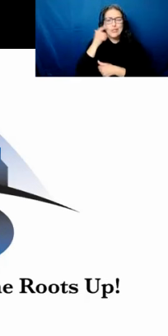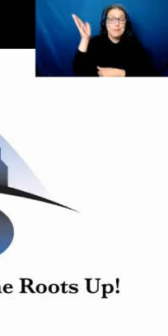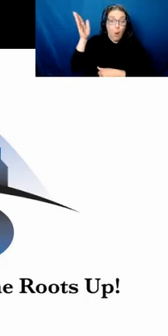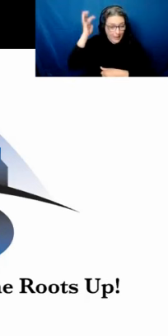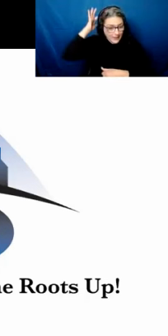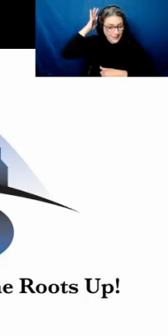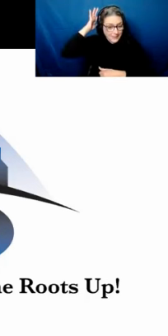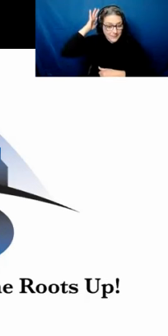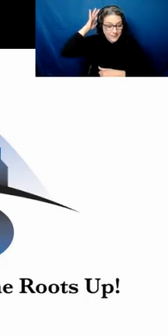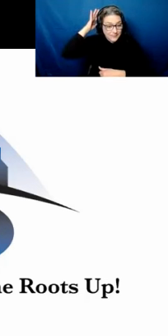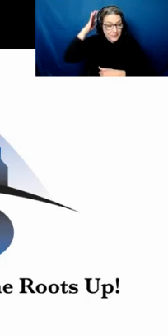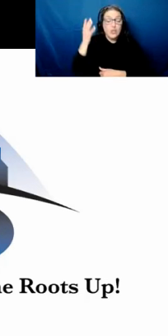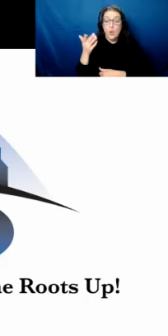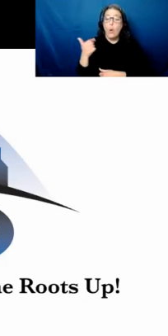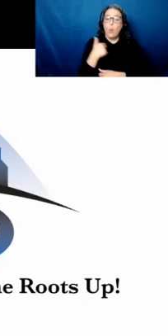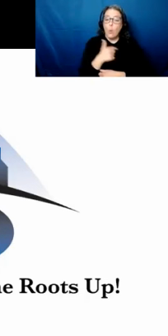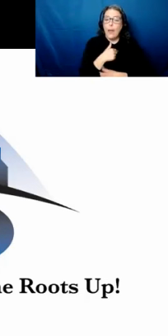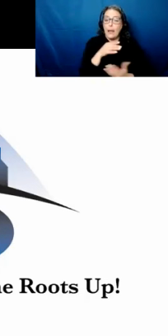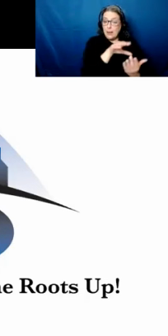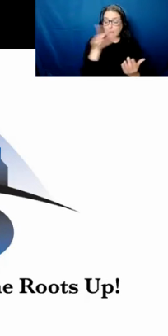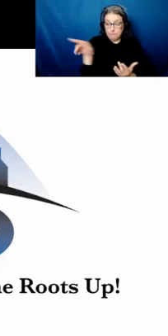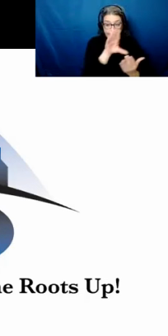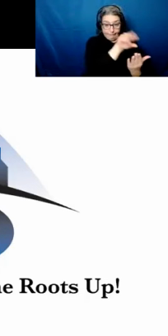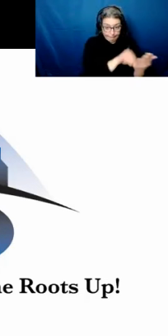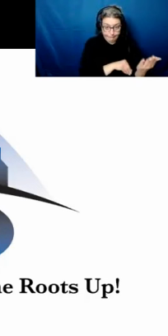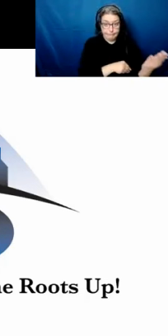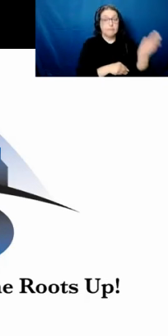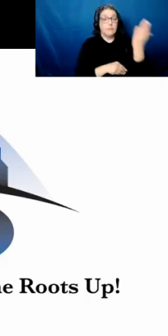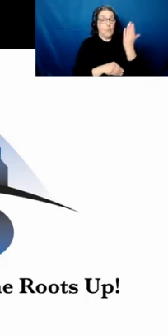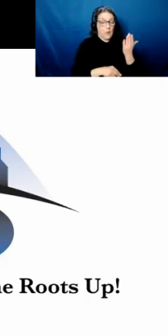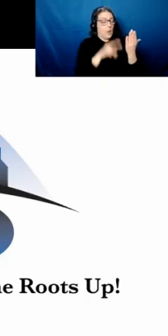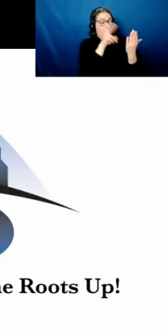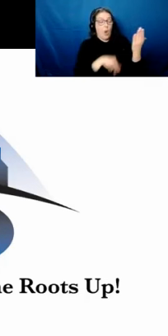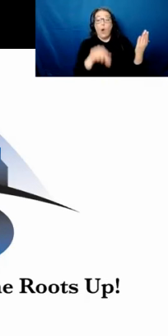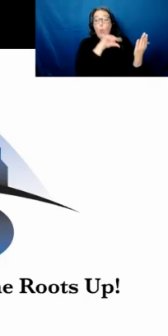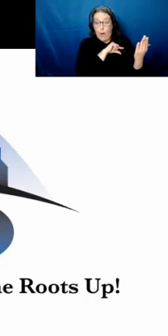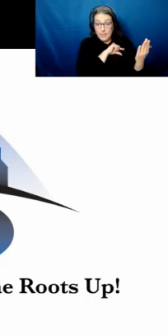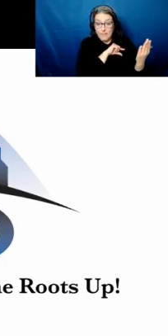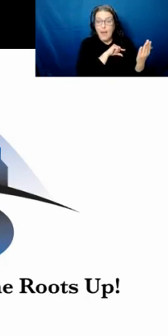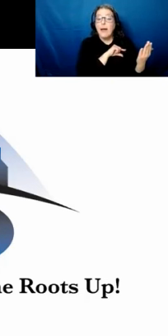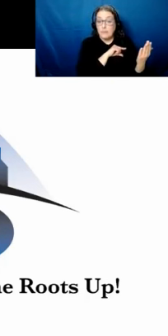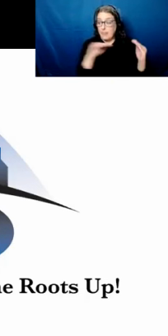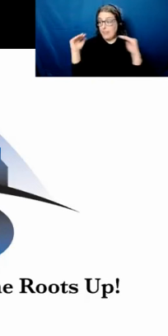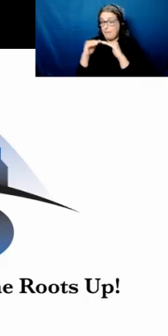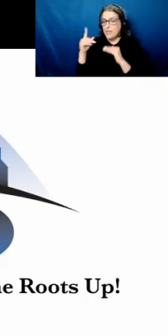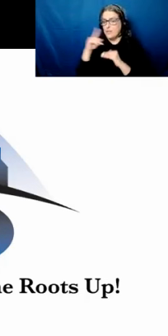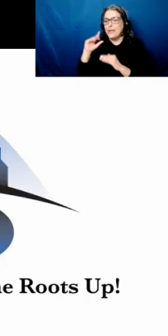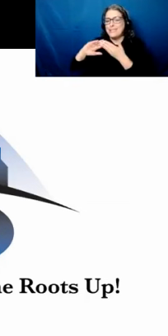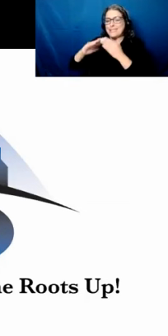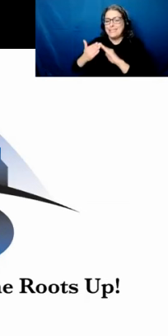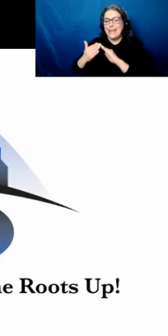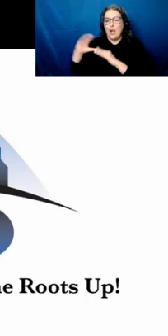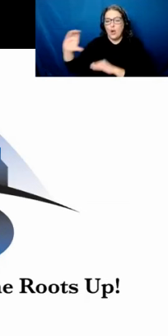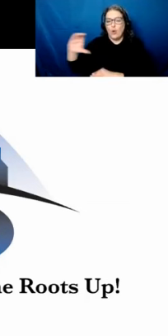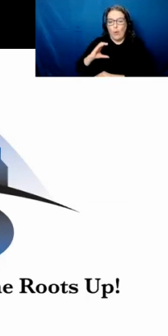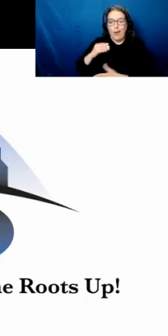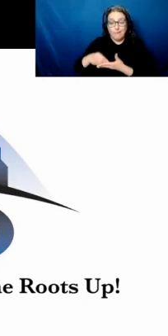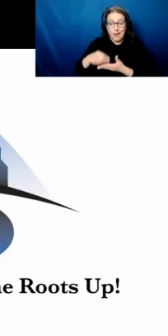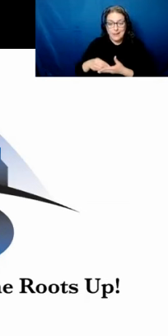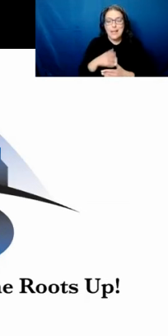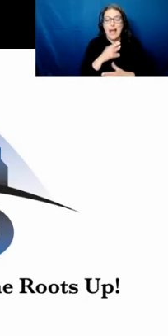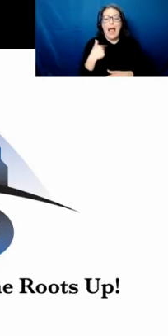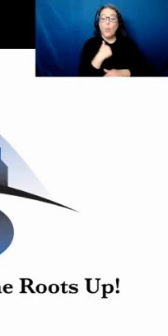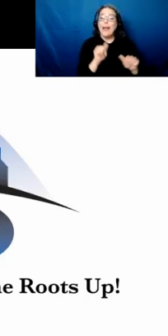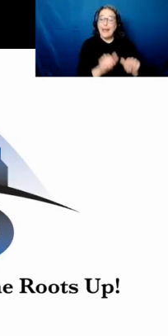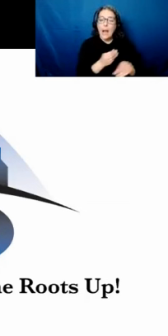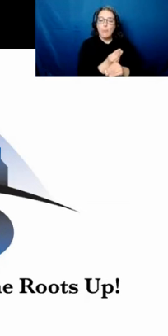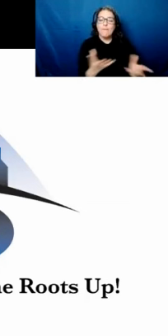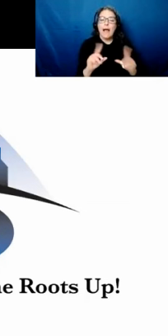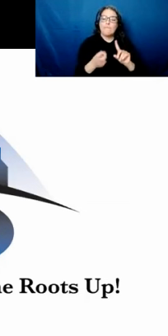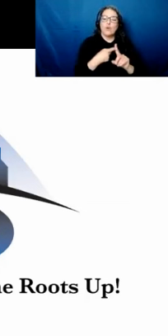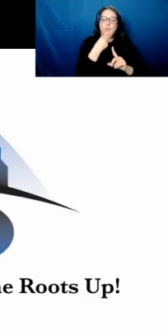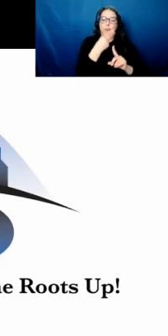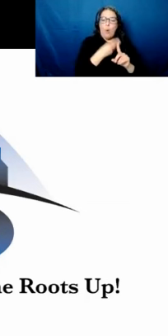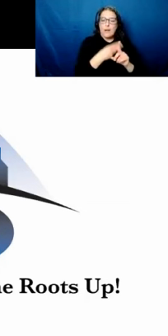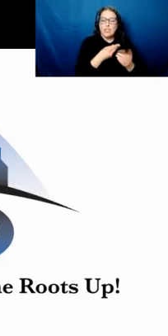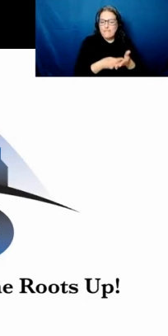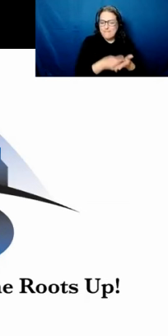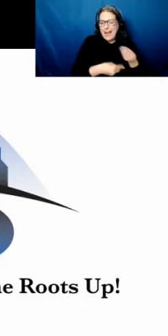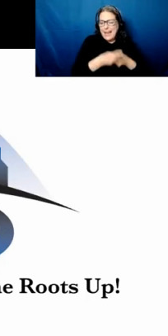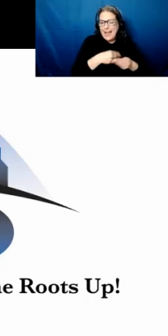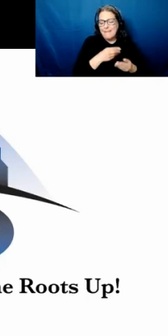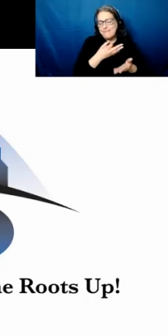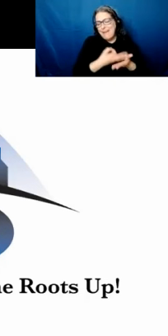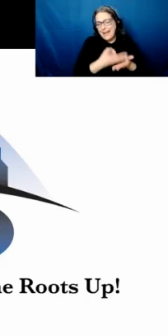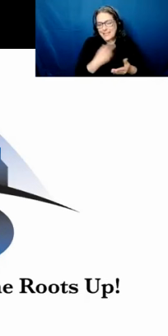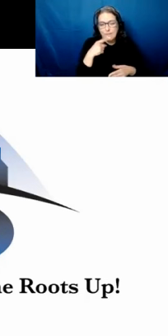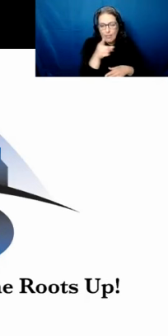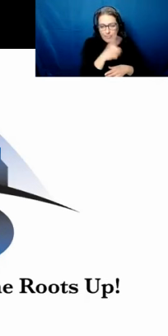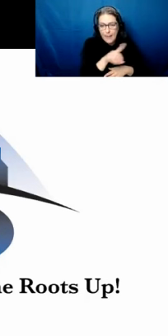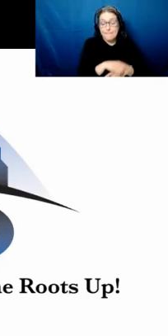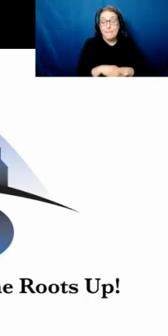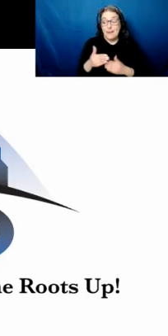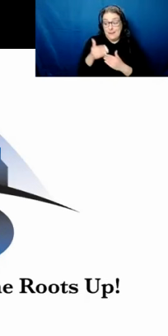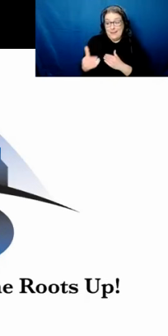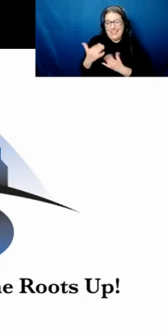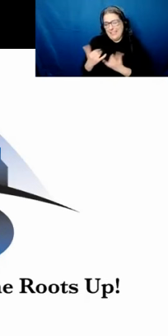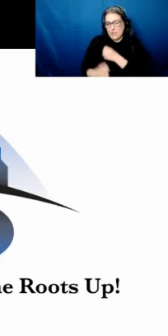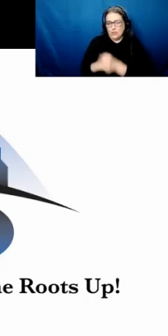Our one-on-one counseling is for all clients who make a client. And all of our counselors have passed the HUD certification exam.